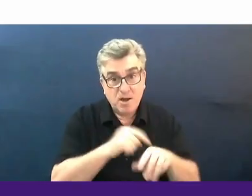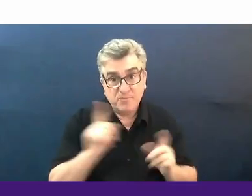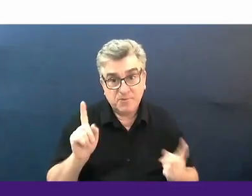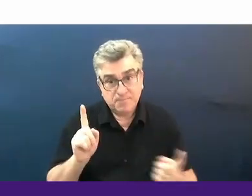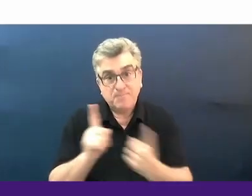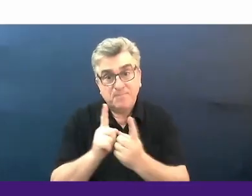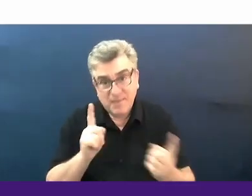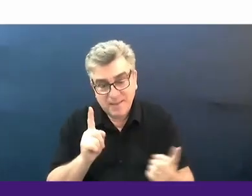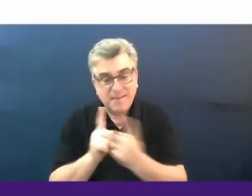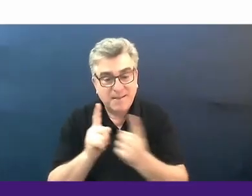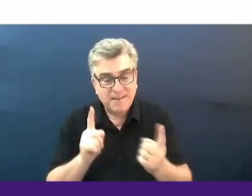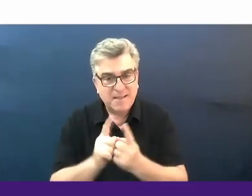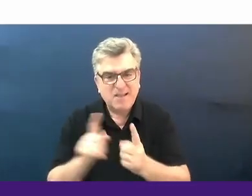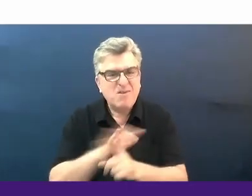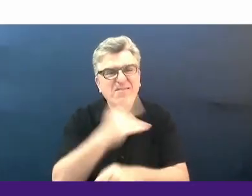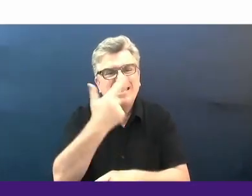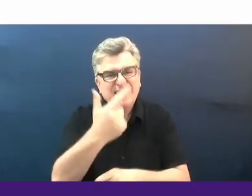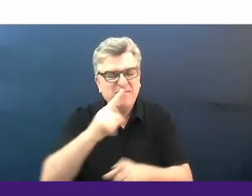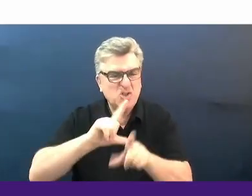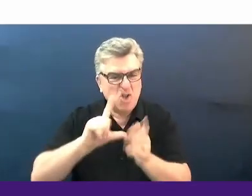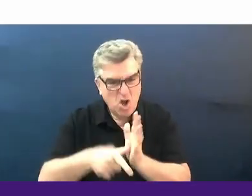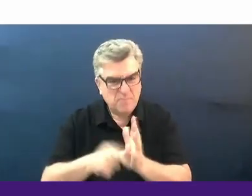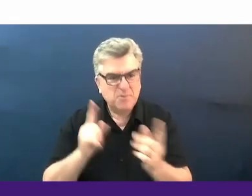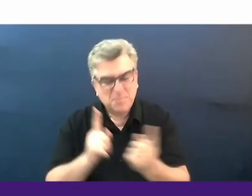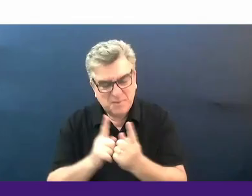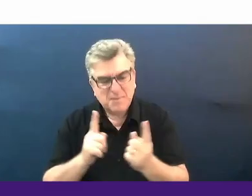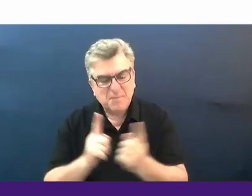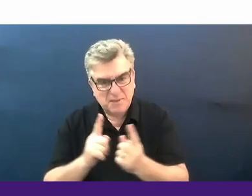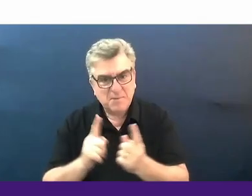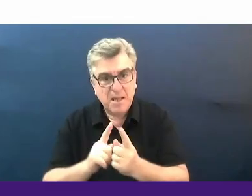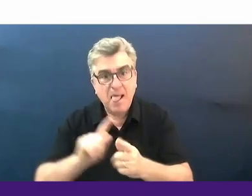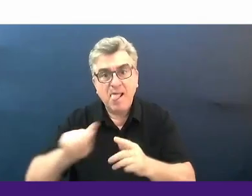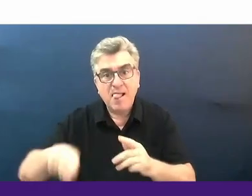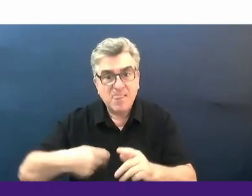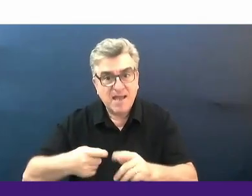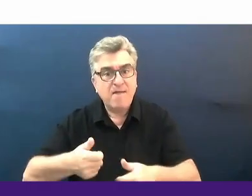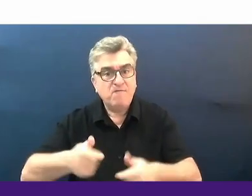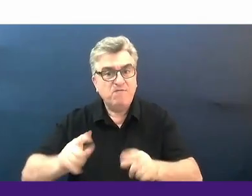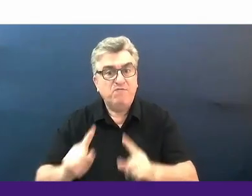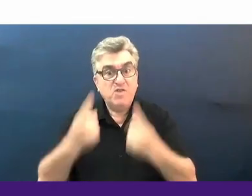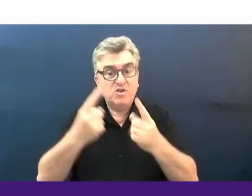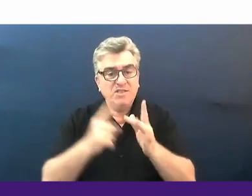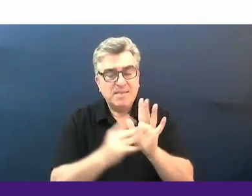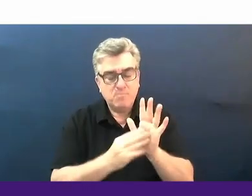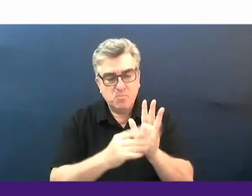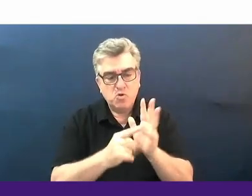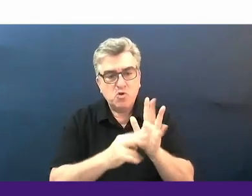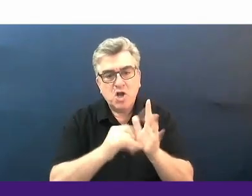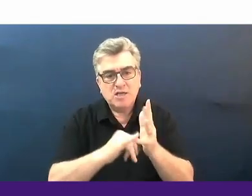occupational therapist in the lead up to her first immunization. Sally brought a trusted caregiver